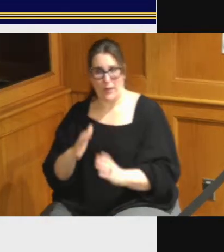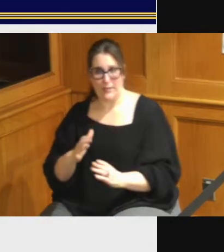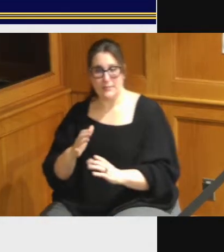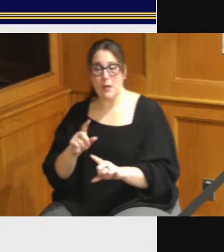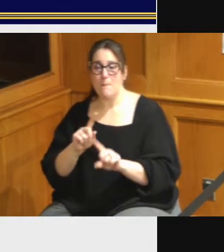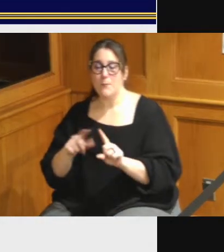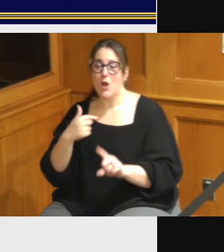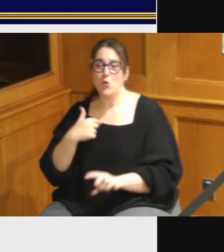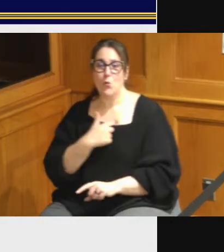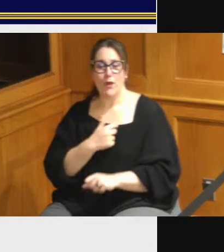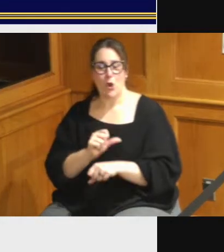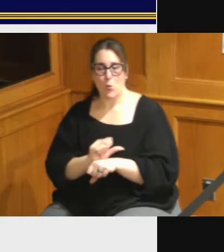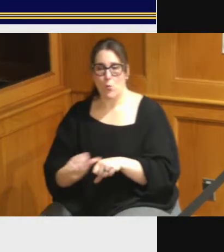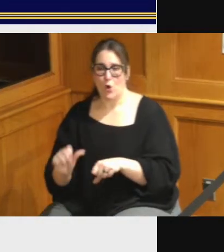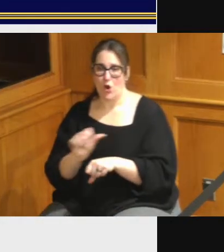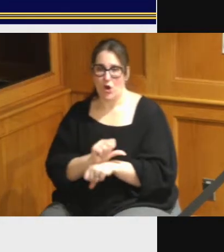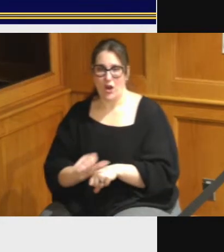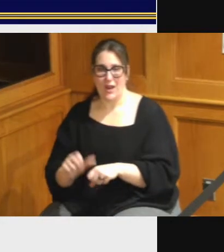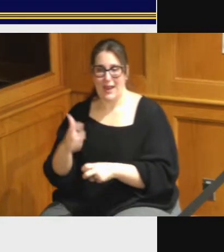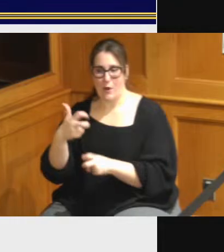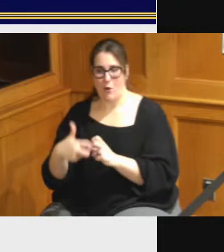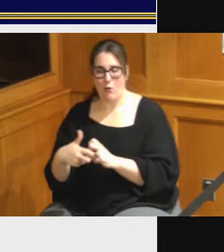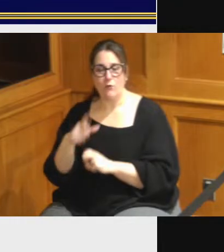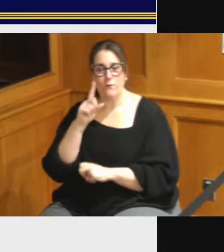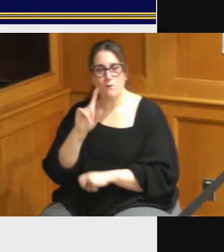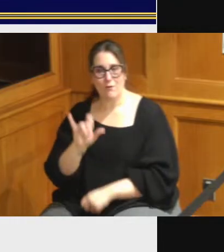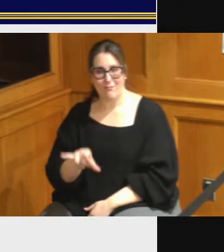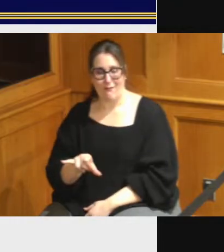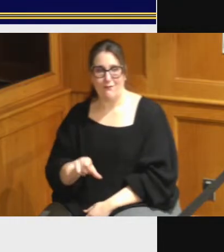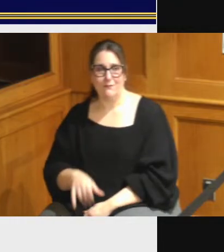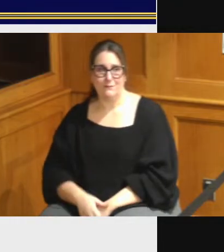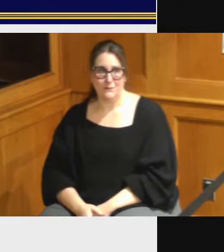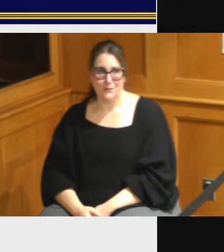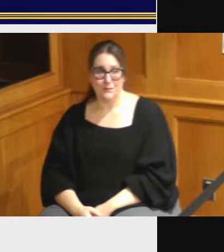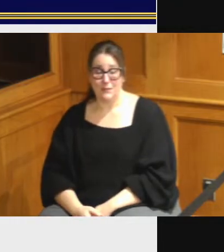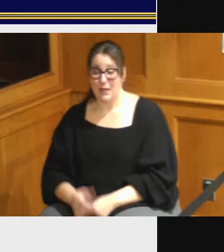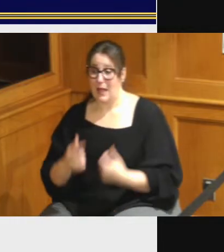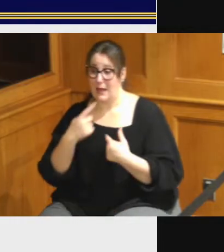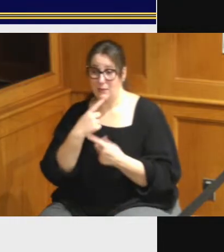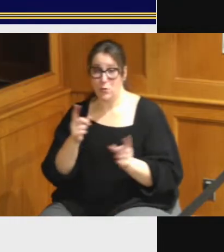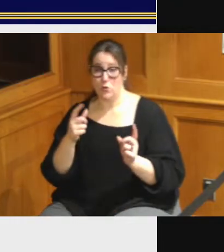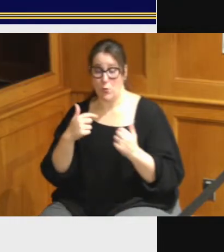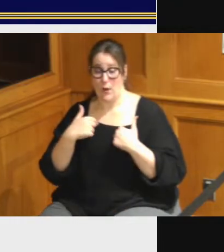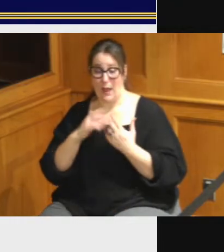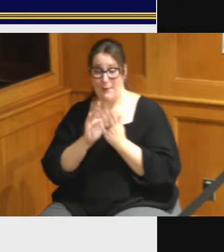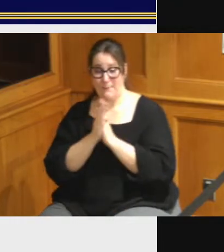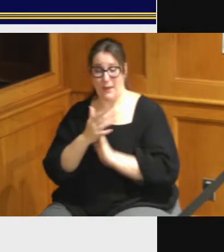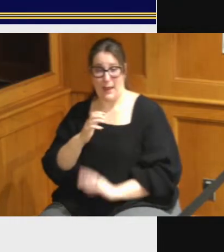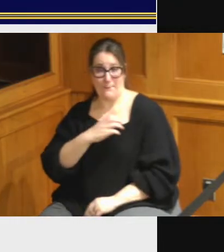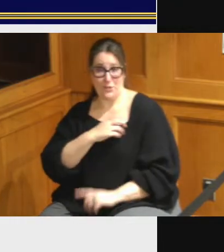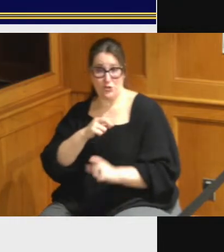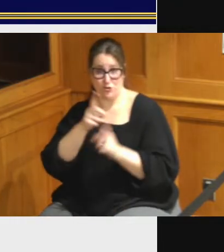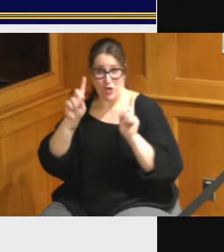chipping away at those margins and as I said when I became Sheriff we are going to work to manage